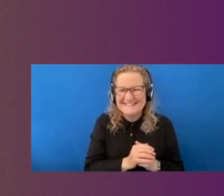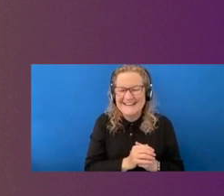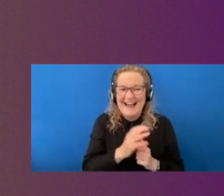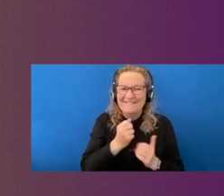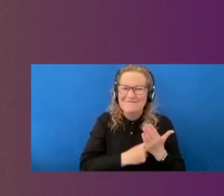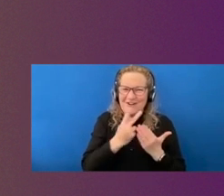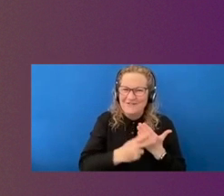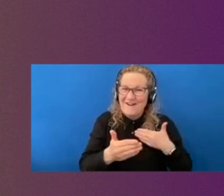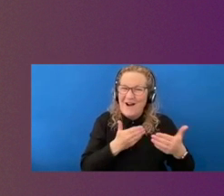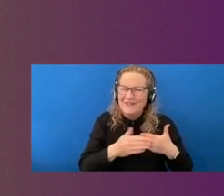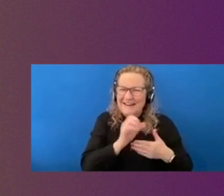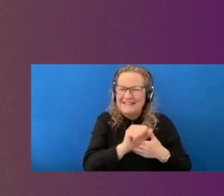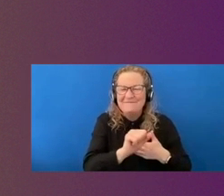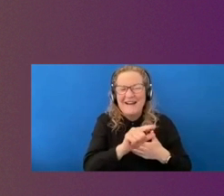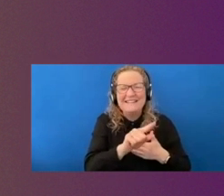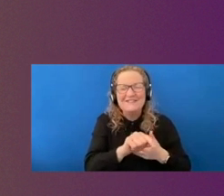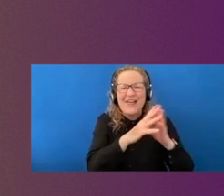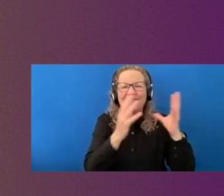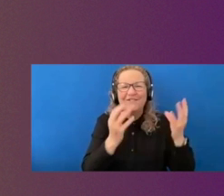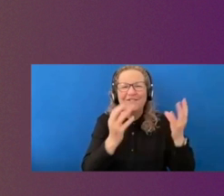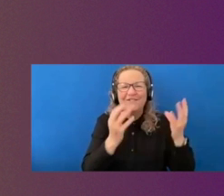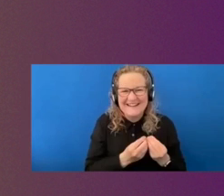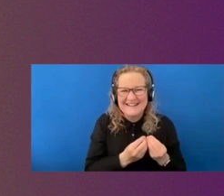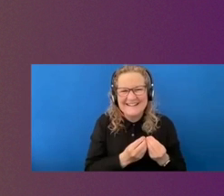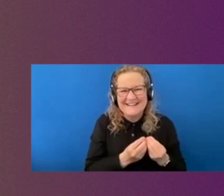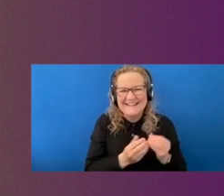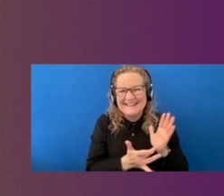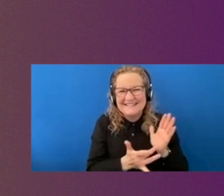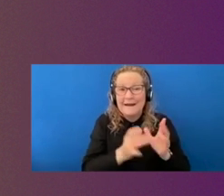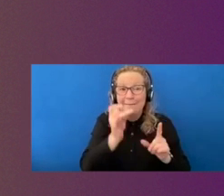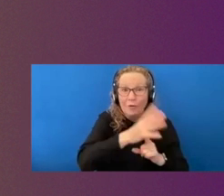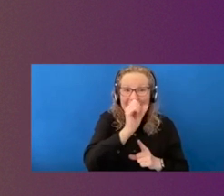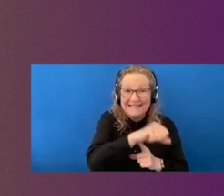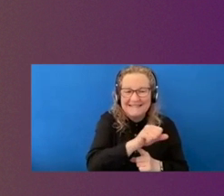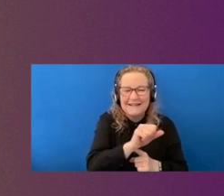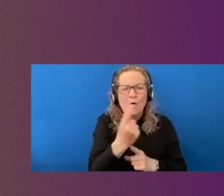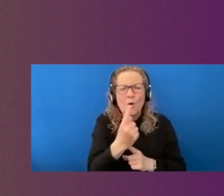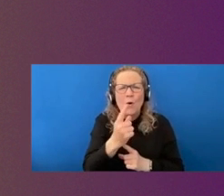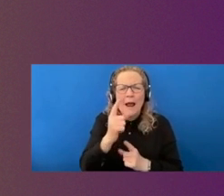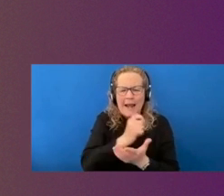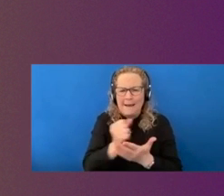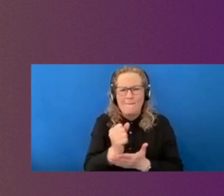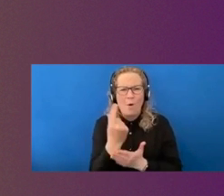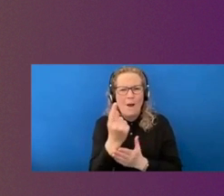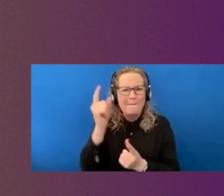it cannot be the end all be all unless it's the people who are centred so ultimately I think the